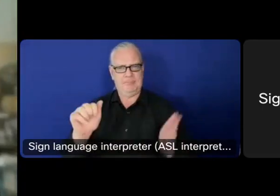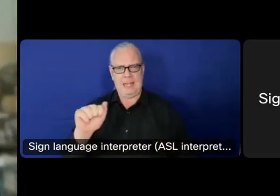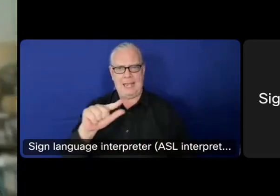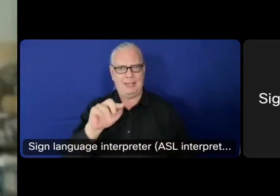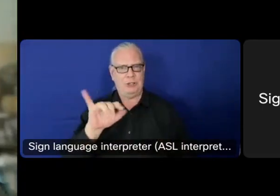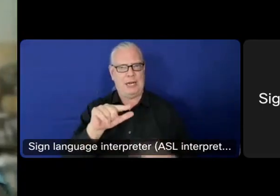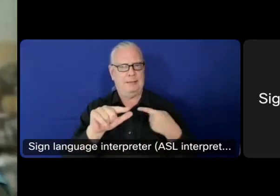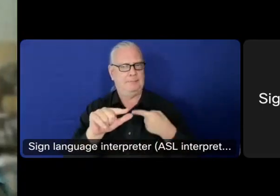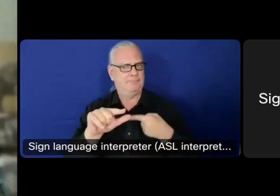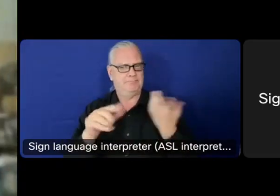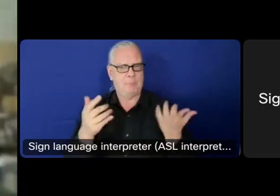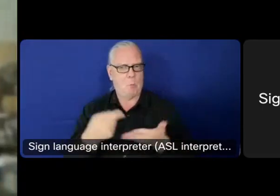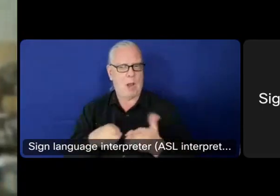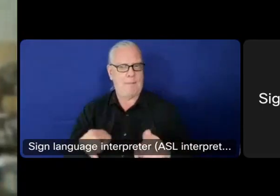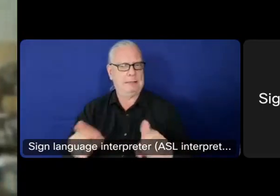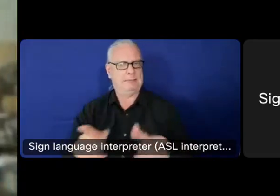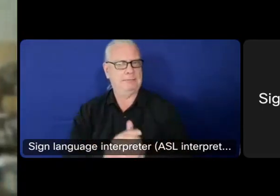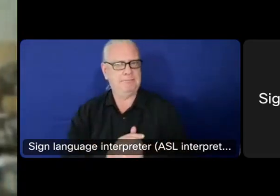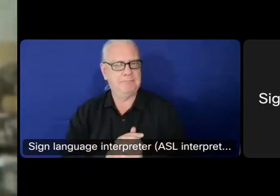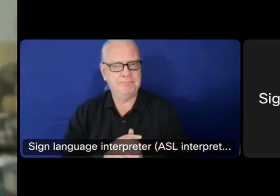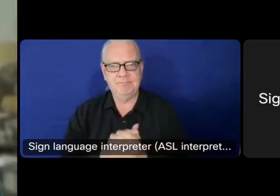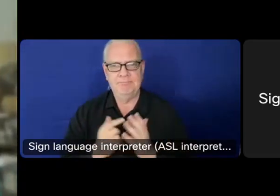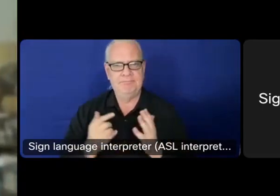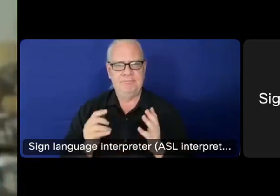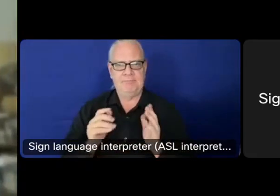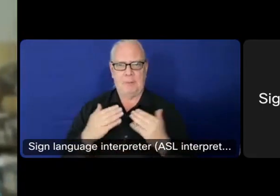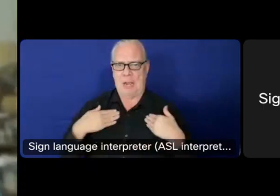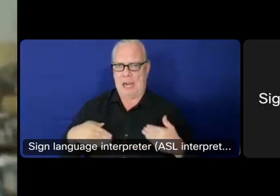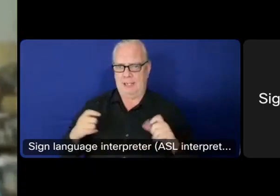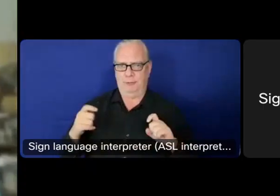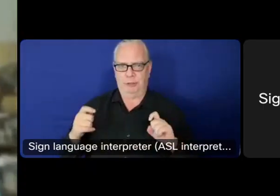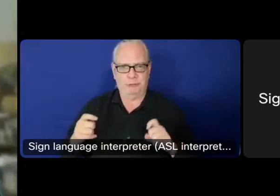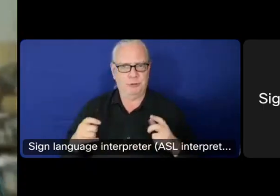set of biological, physical, mental changes, general